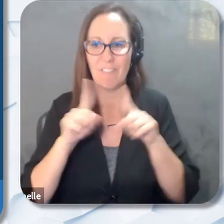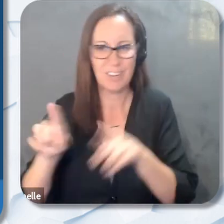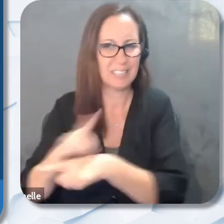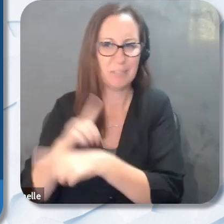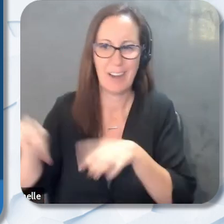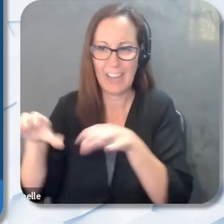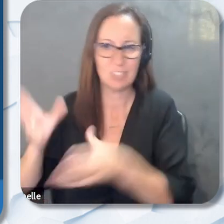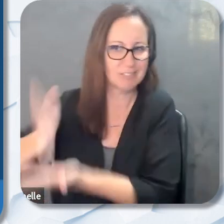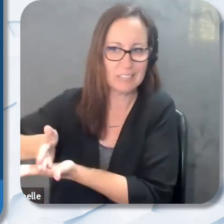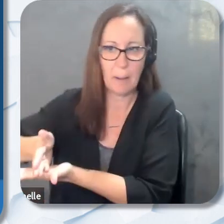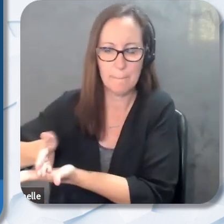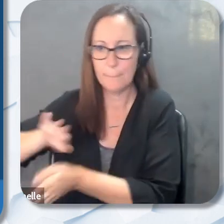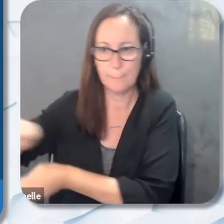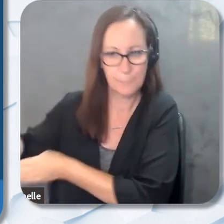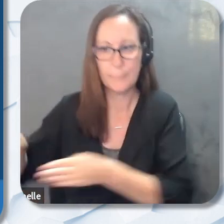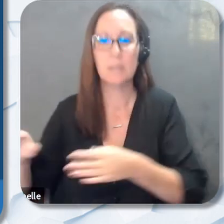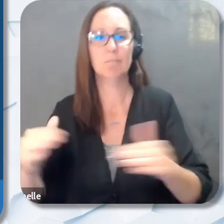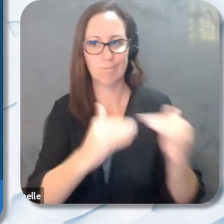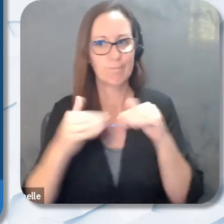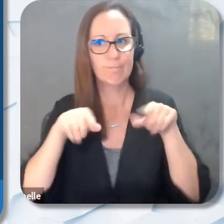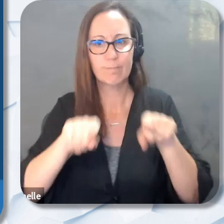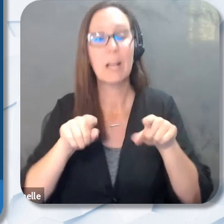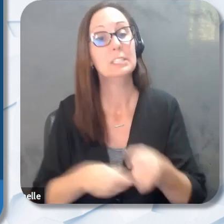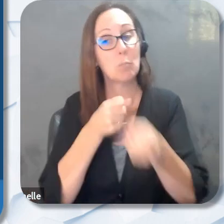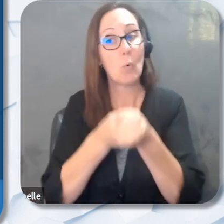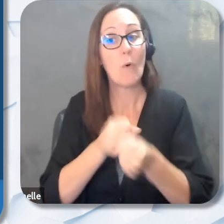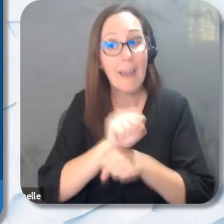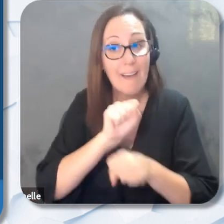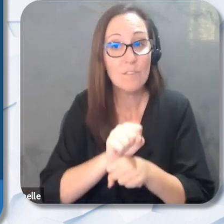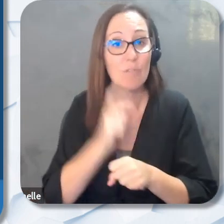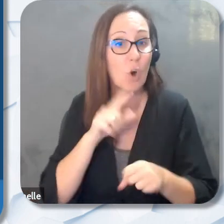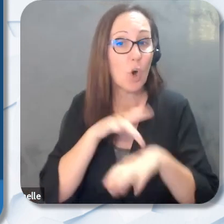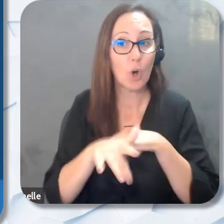it means focusing on supporting efforts to sustain early gains by aligning instruction